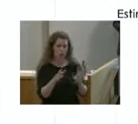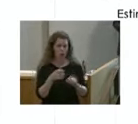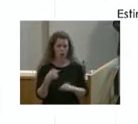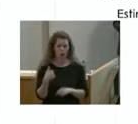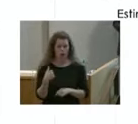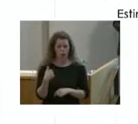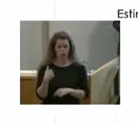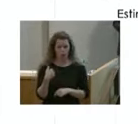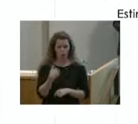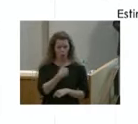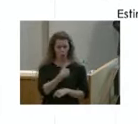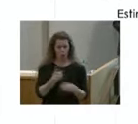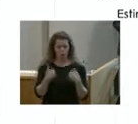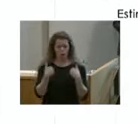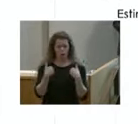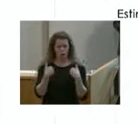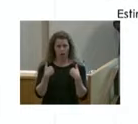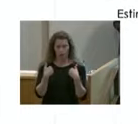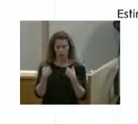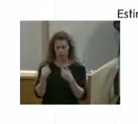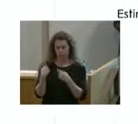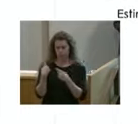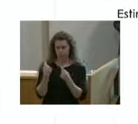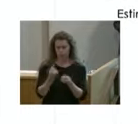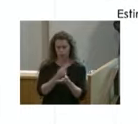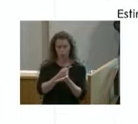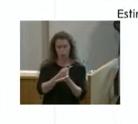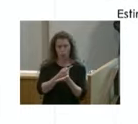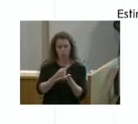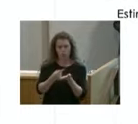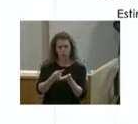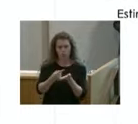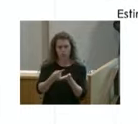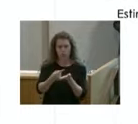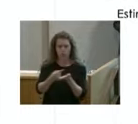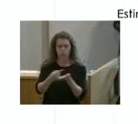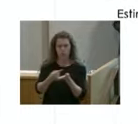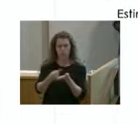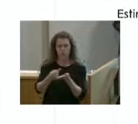count, our positive tests, you know, that, which is the best measure available to